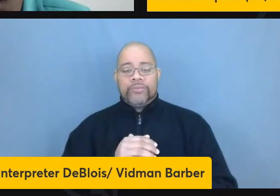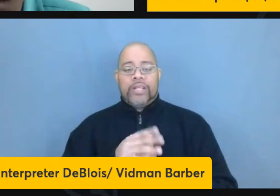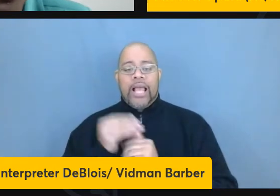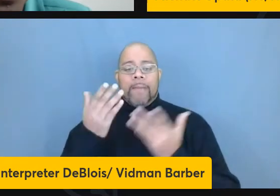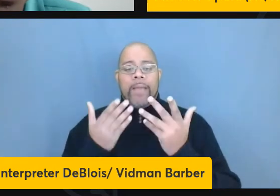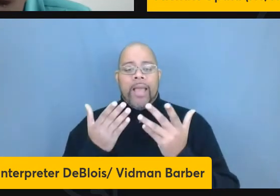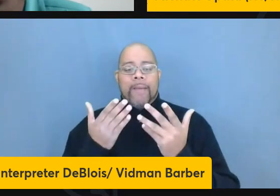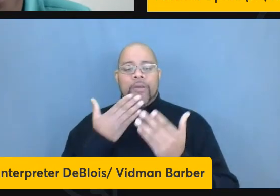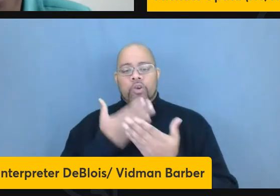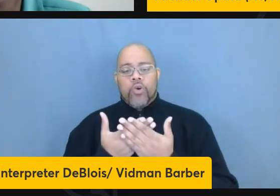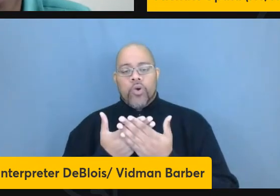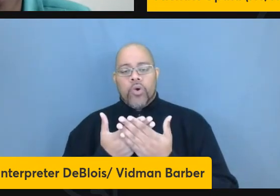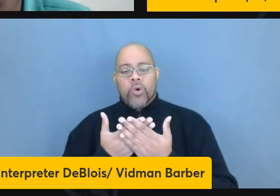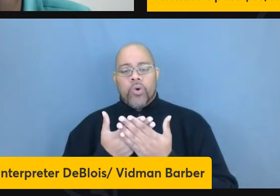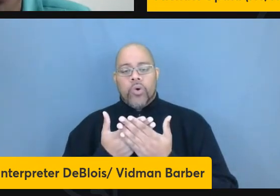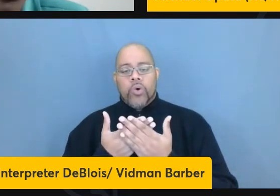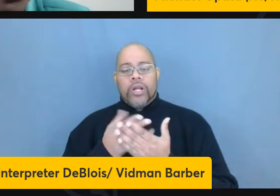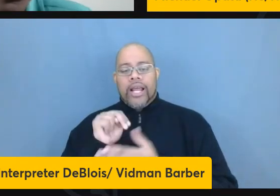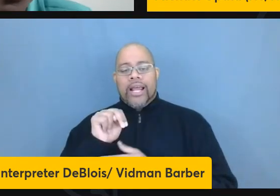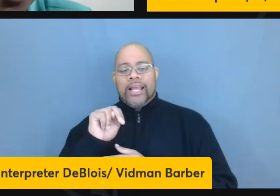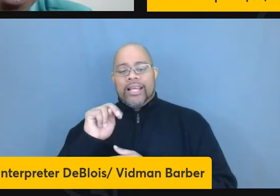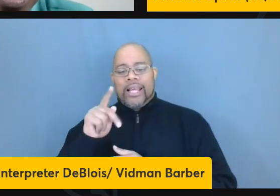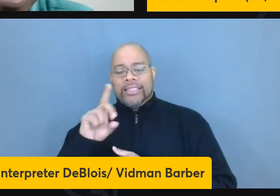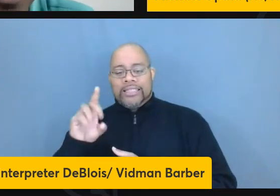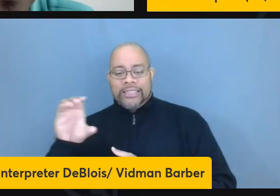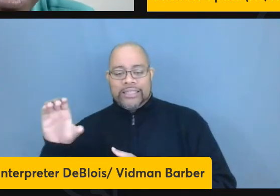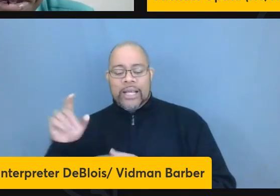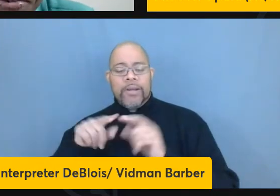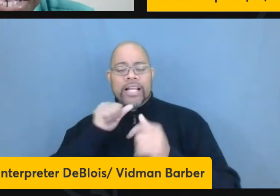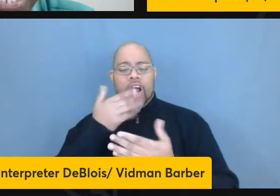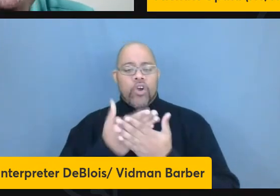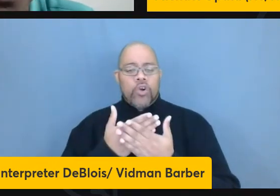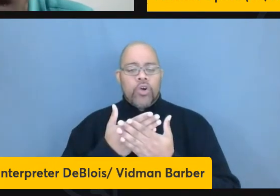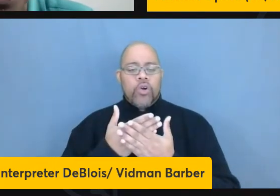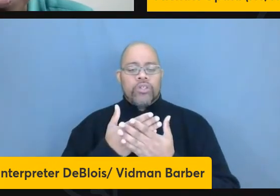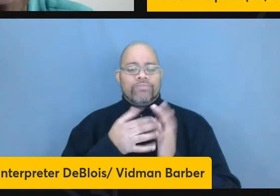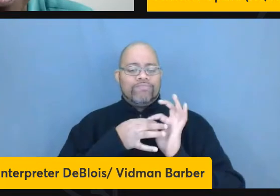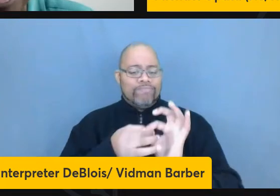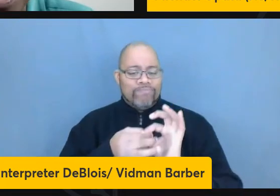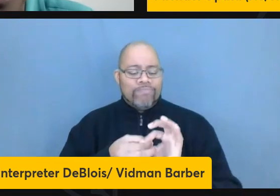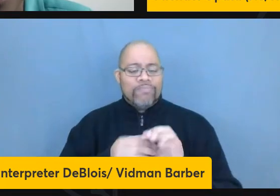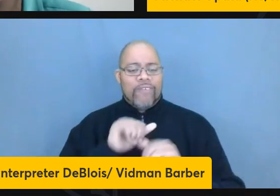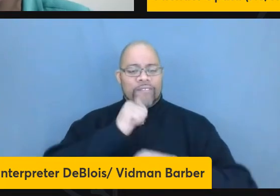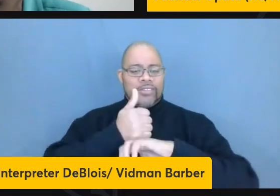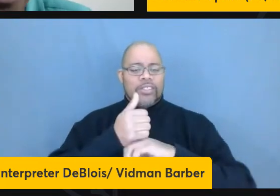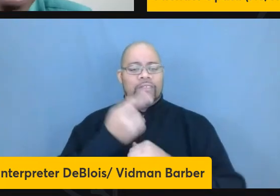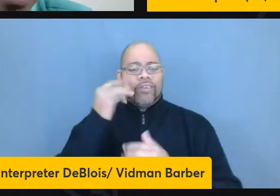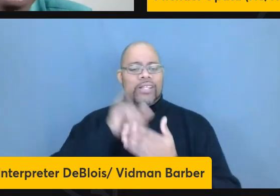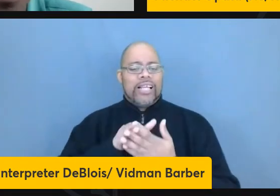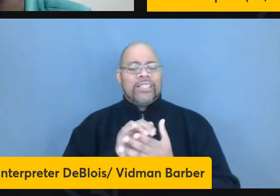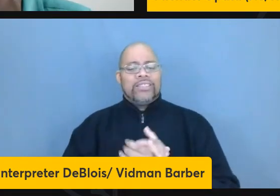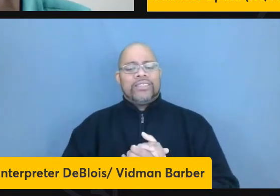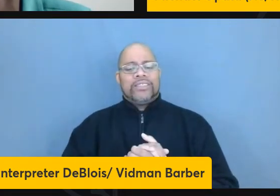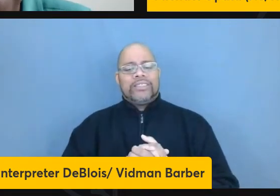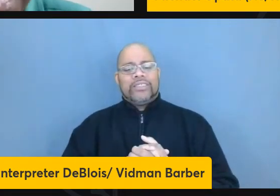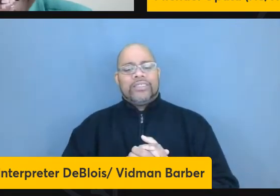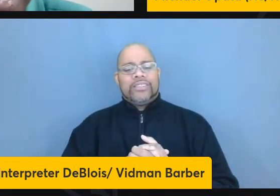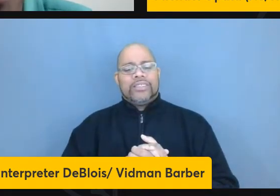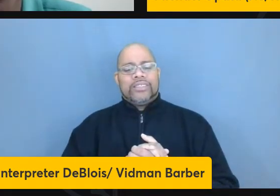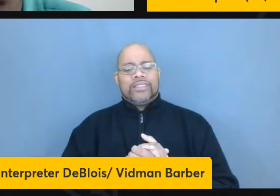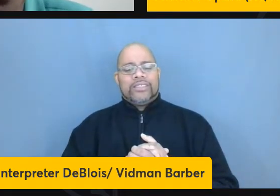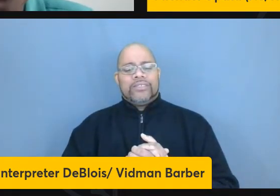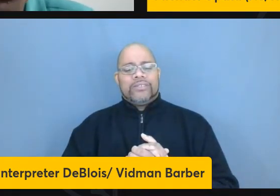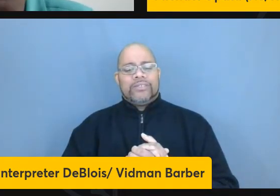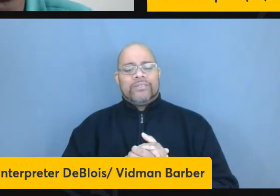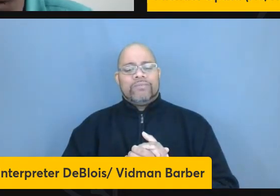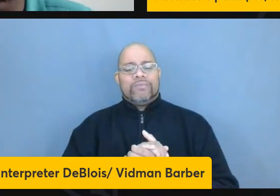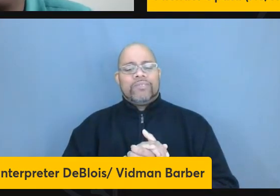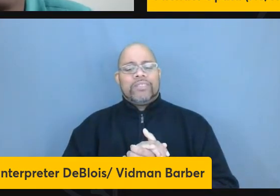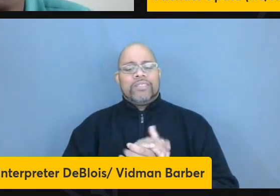good at NK DCC, but they're not good at complement fixation, for example. So there's quite Yeah, quite a mishmash, to wade